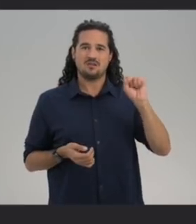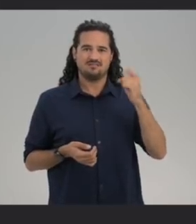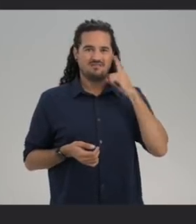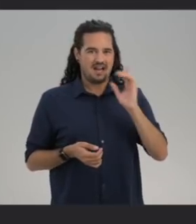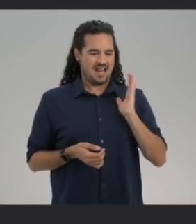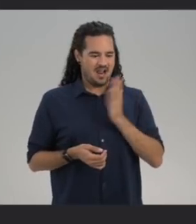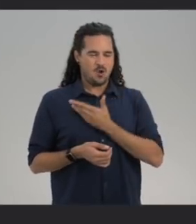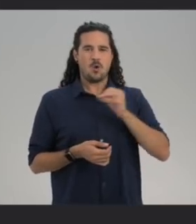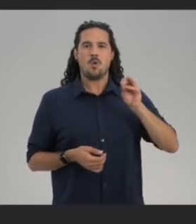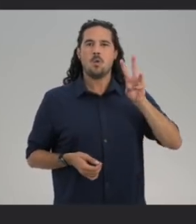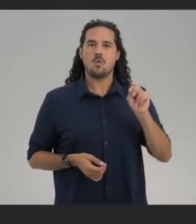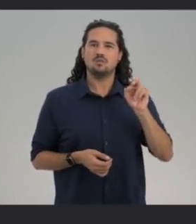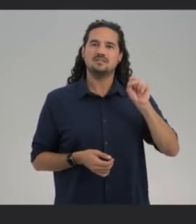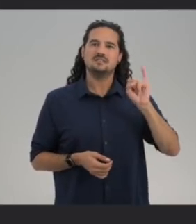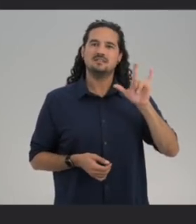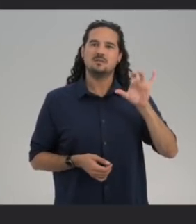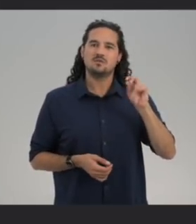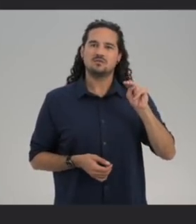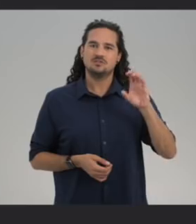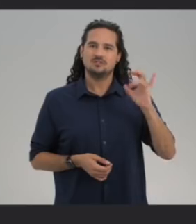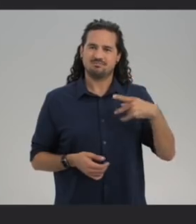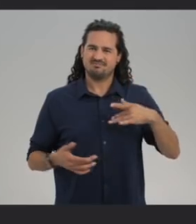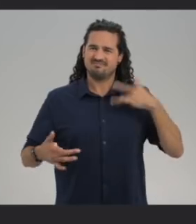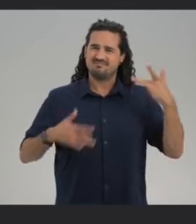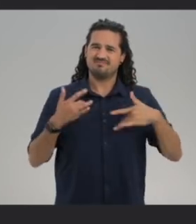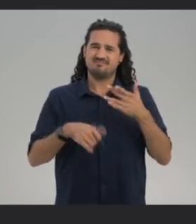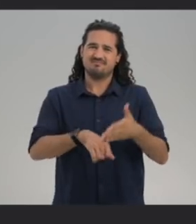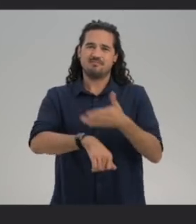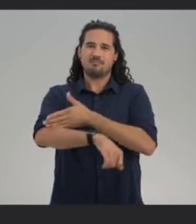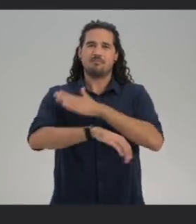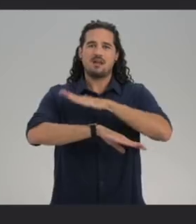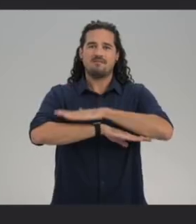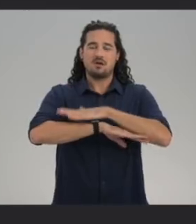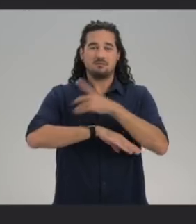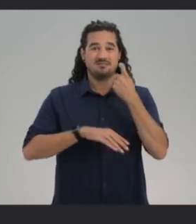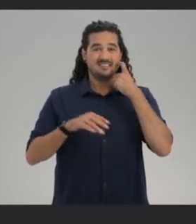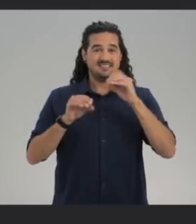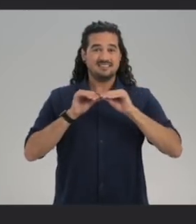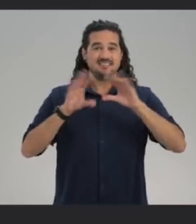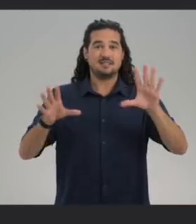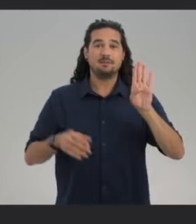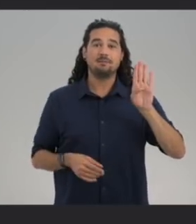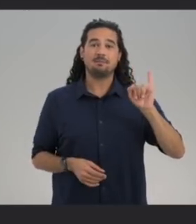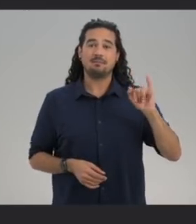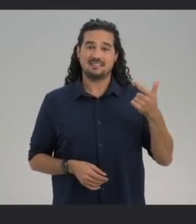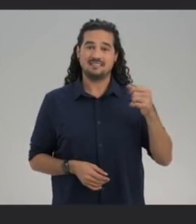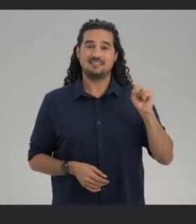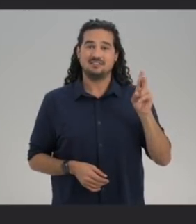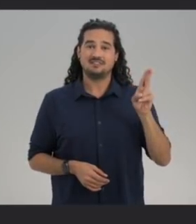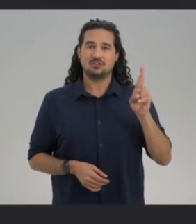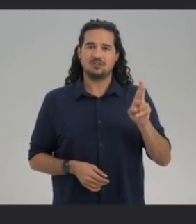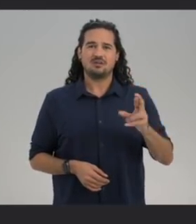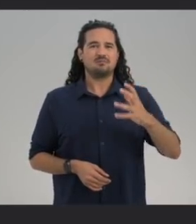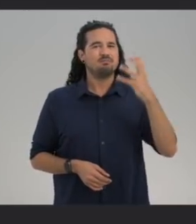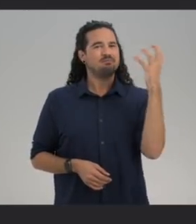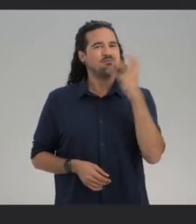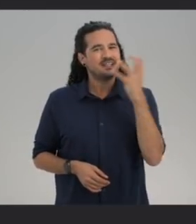I'm so excited about what this means for the platform. Our latest release, macOS Big Sur, is absolutely incredible on M1.